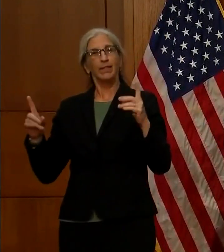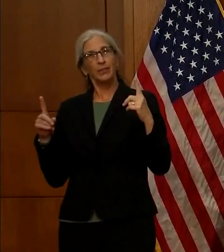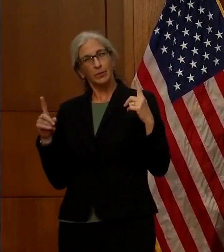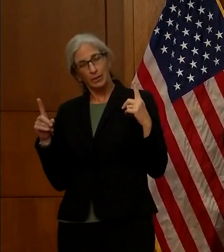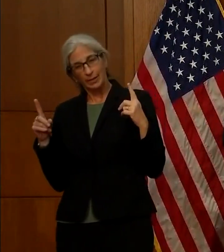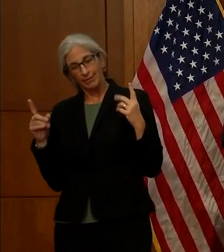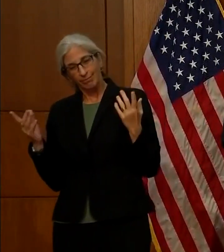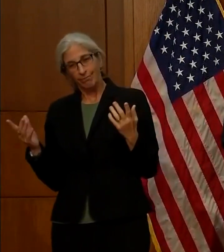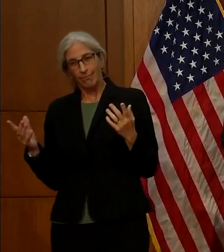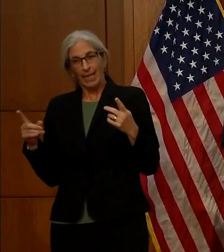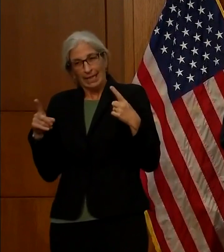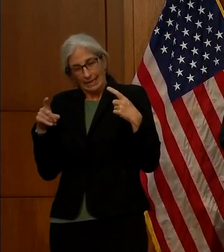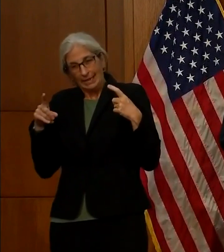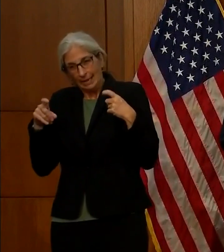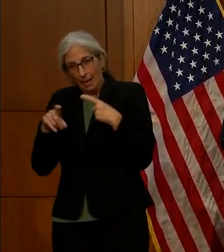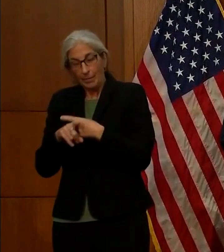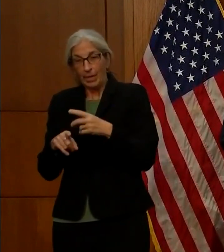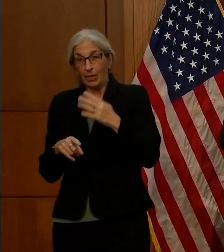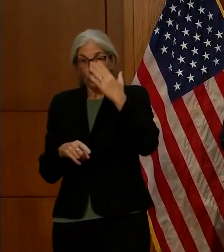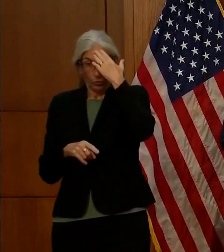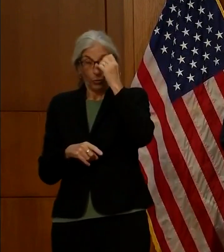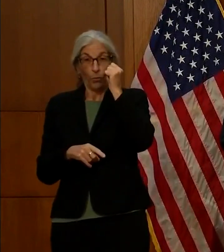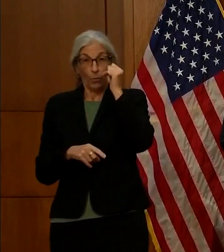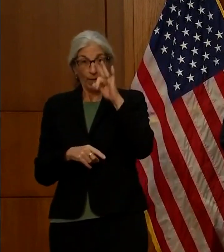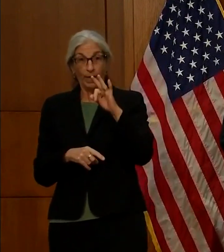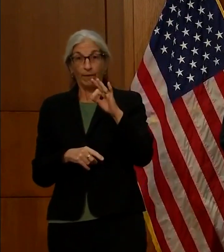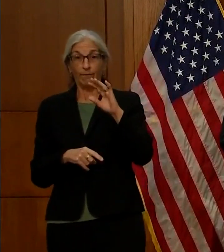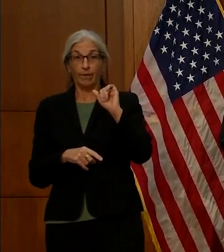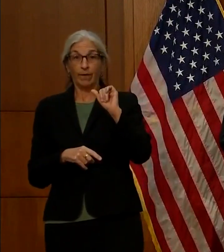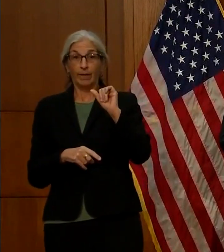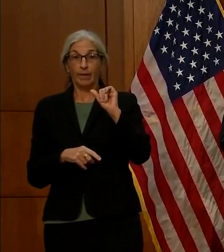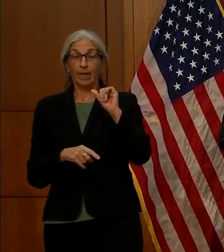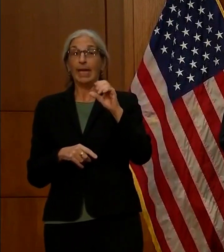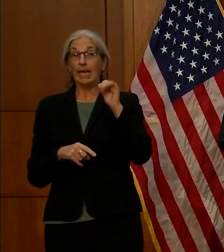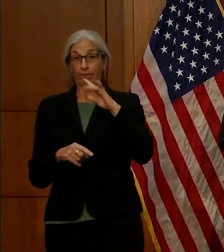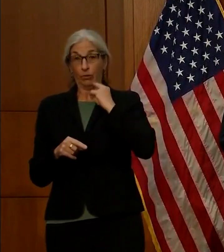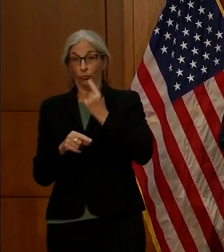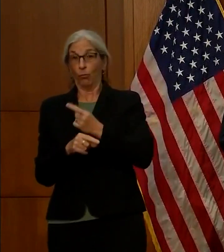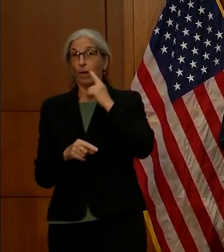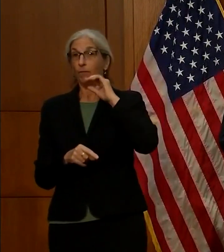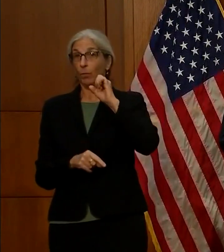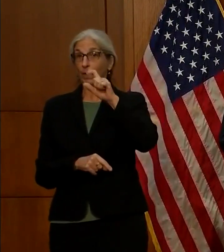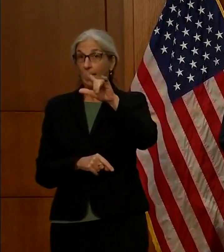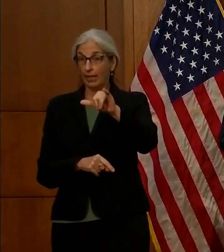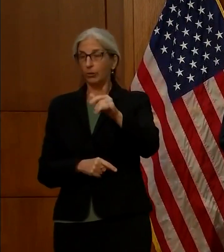LITTLE COMPLICATION ABOUT WHETHER OR NOT IT WOULD BE PROPER FOR THE AGENCY TO SEEK